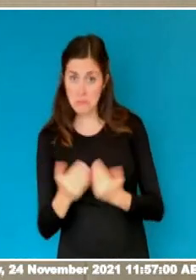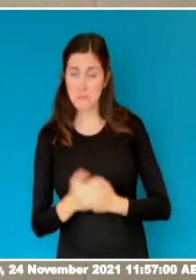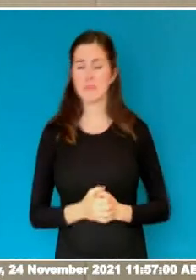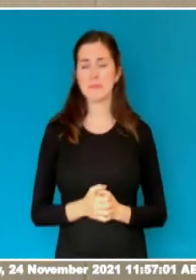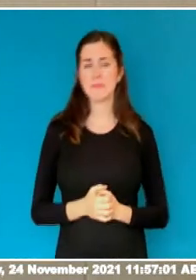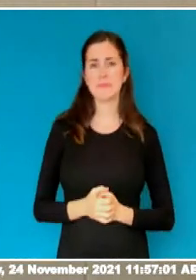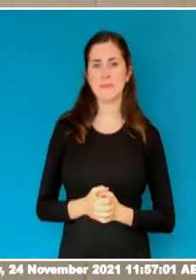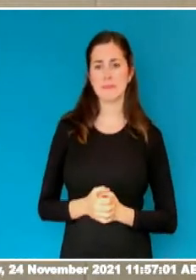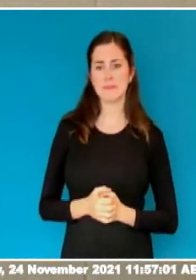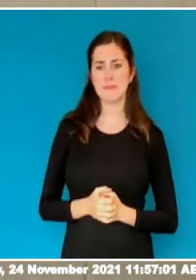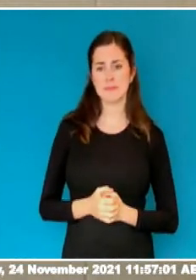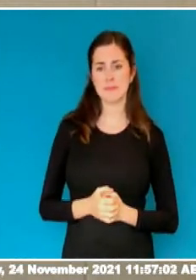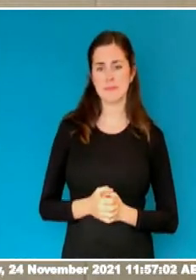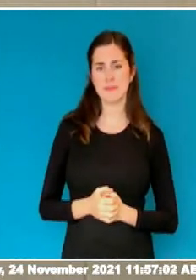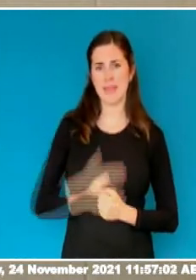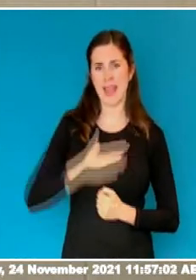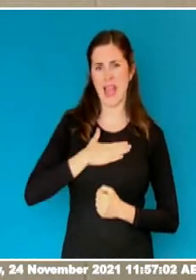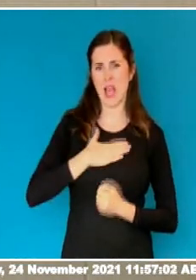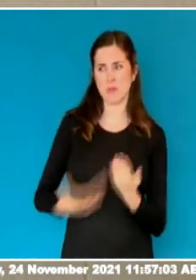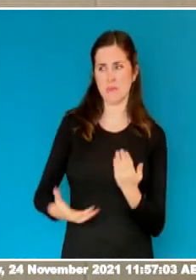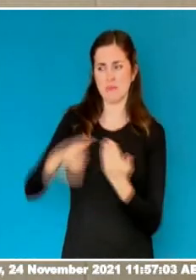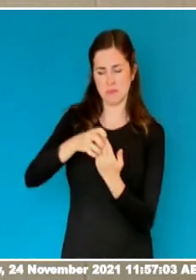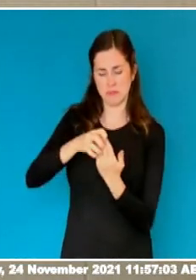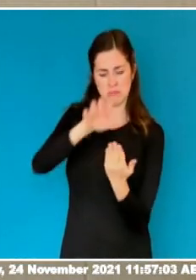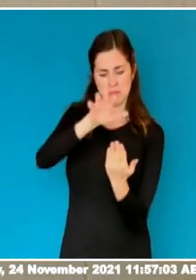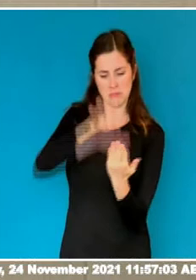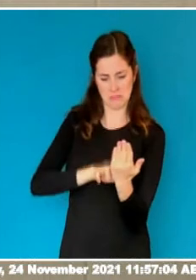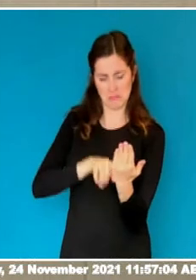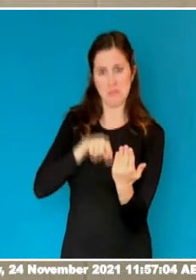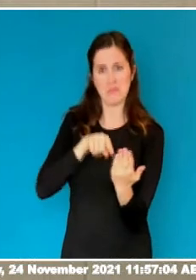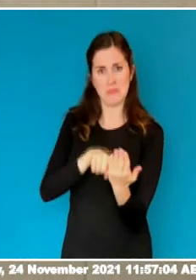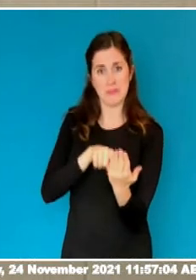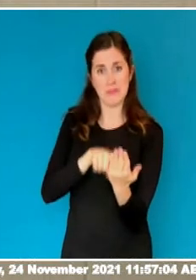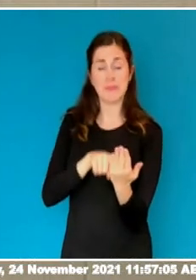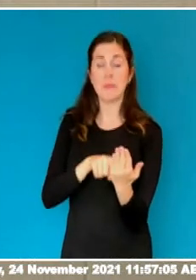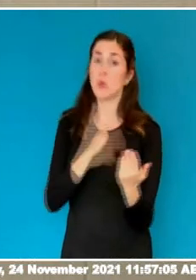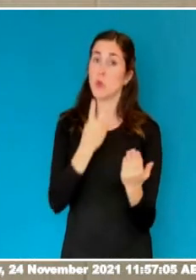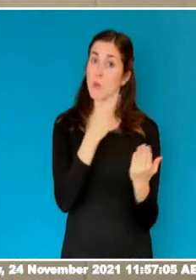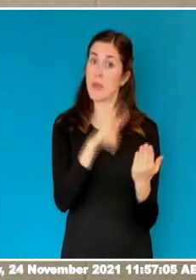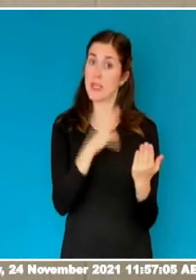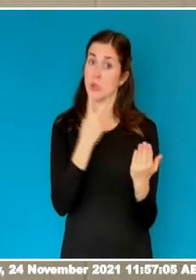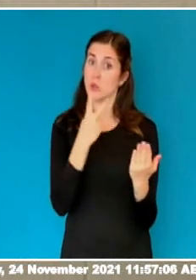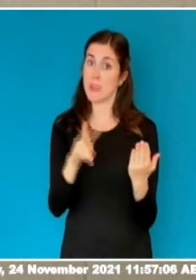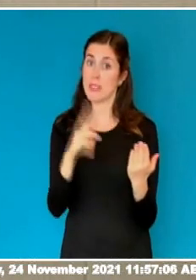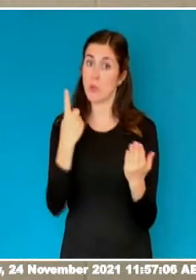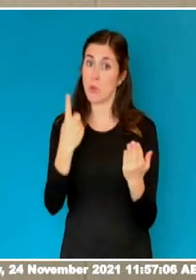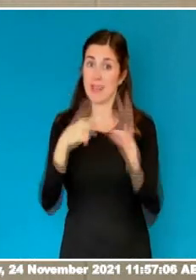In the corrigendum which we submitted, the 2021 census data for APS